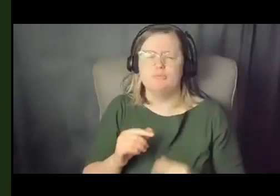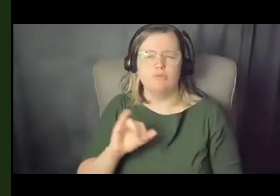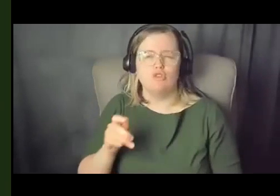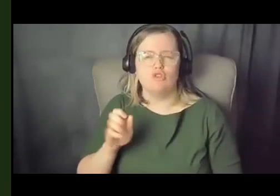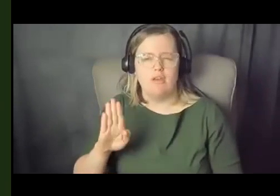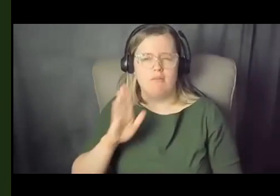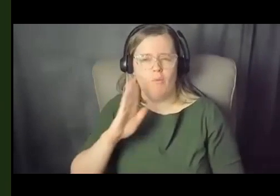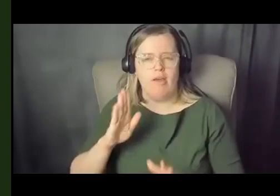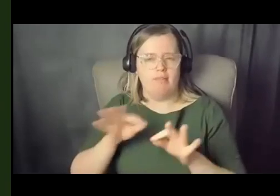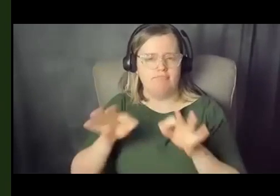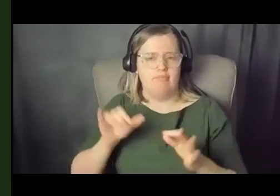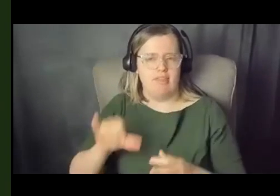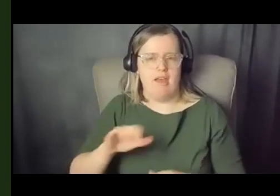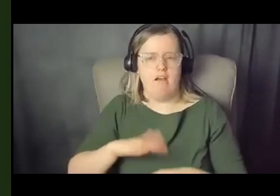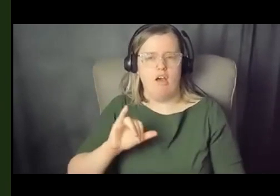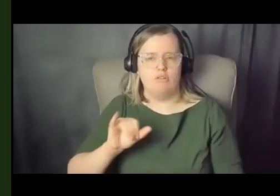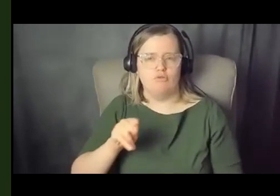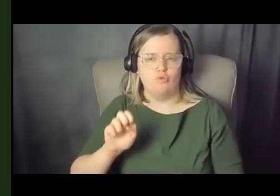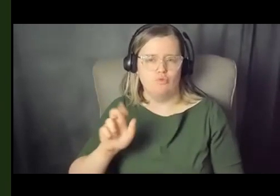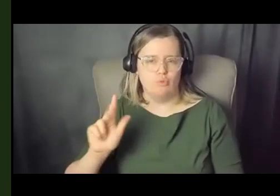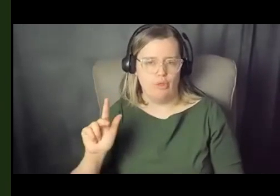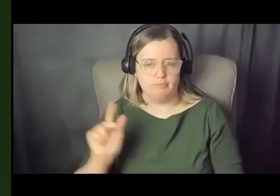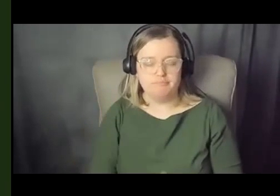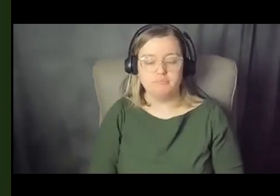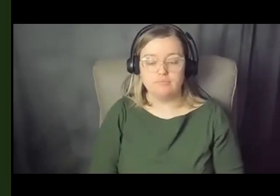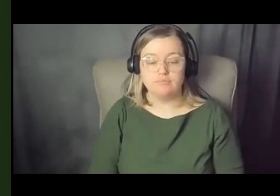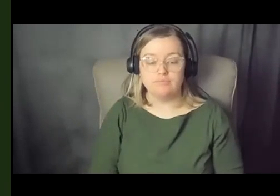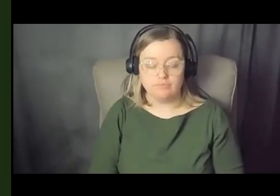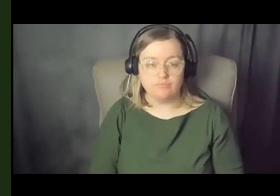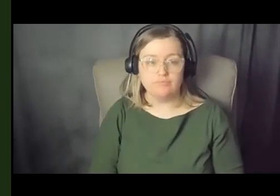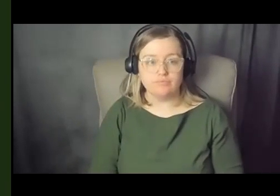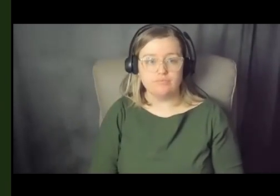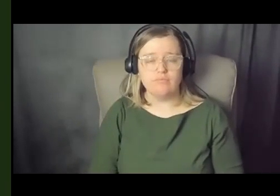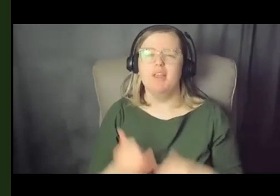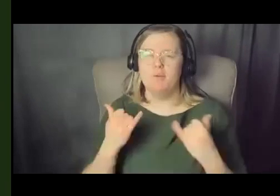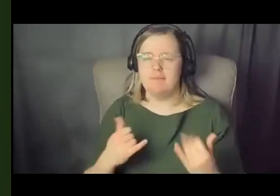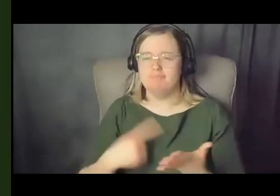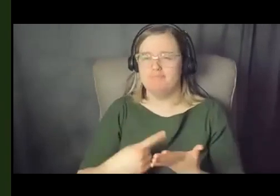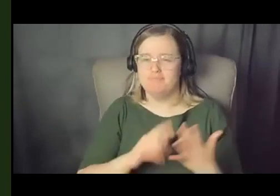that on the 23rd. Then I'll switch gears and talk about outreach.